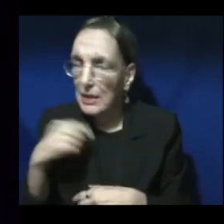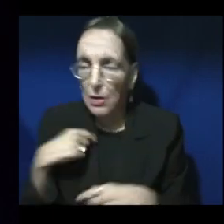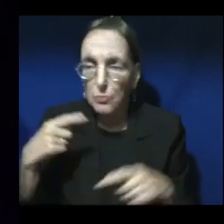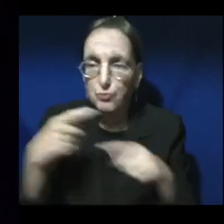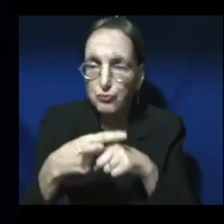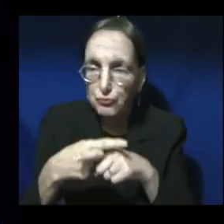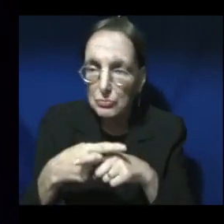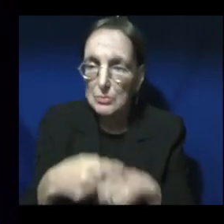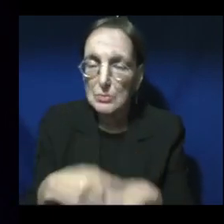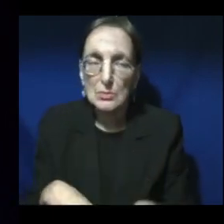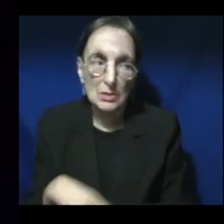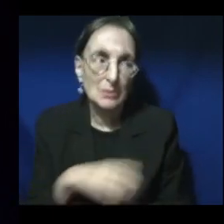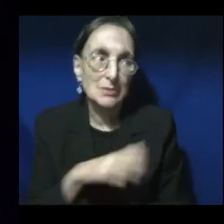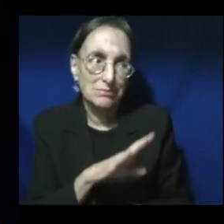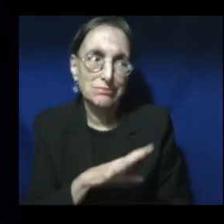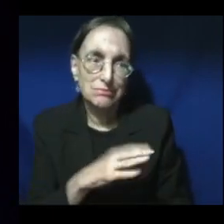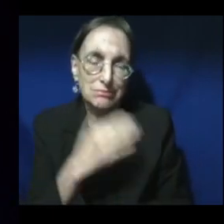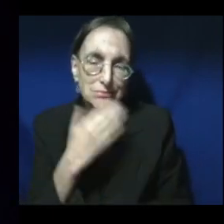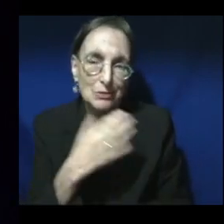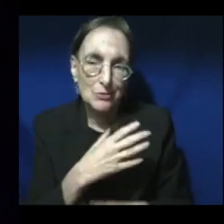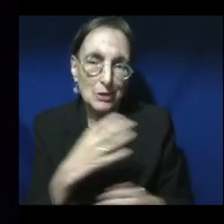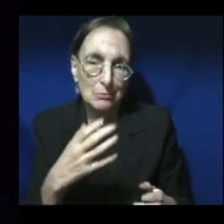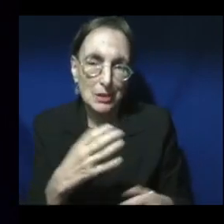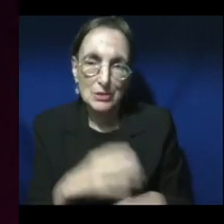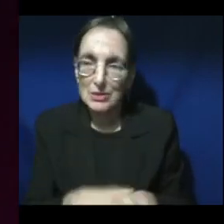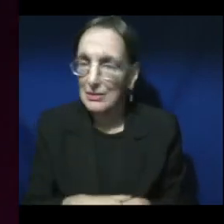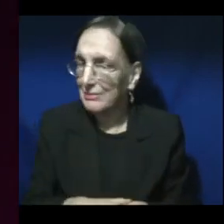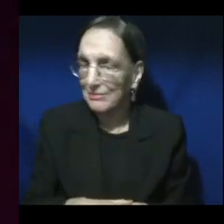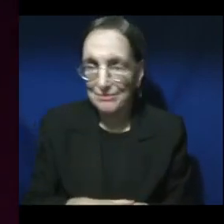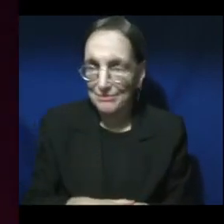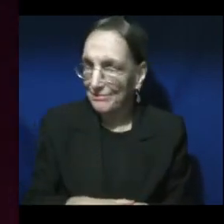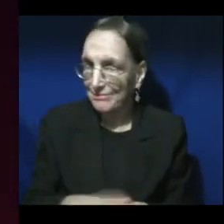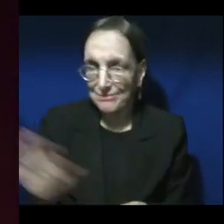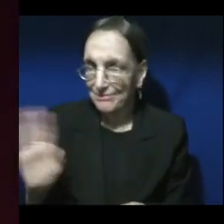She says, “Screw you. I’m not interested in you.” Right? And so we have to encourage